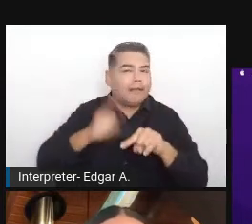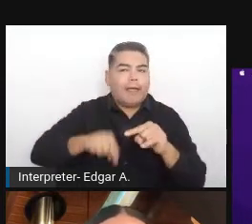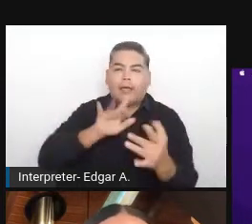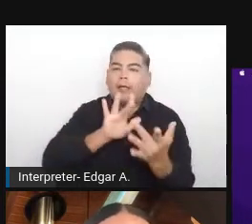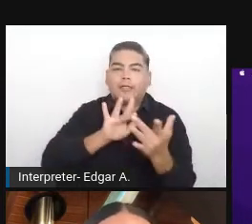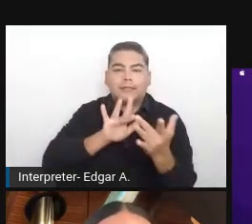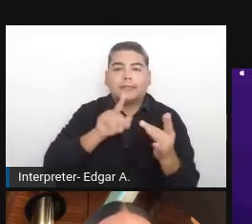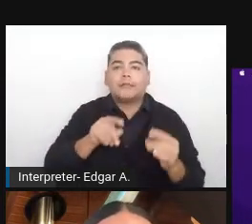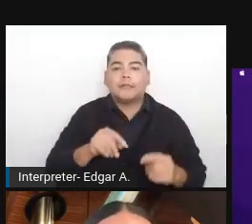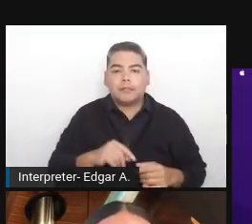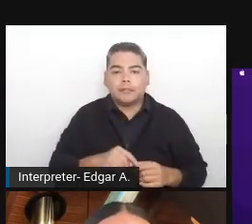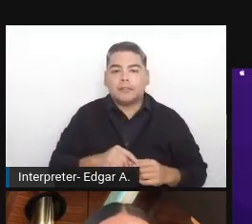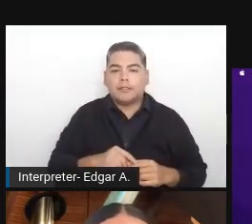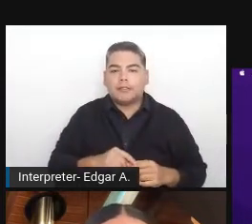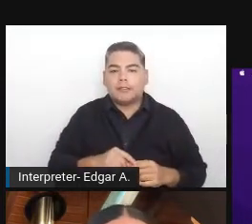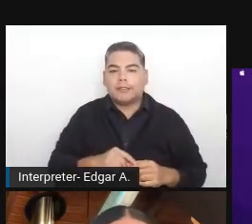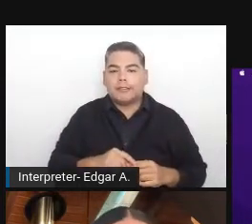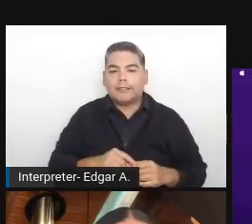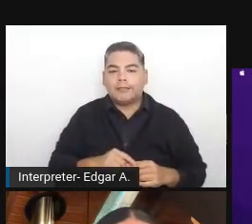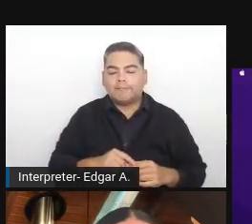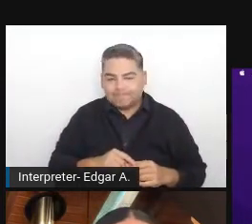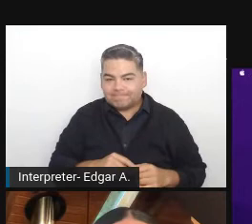We are not going to talk only about code,